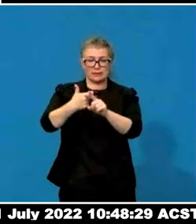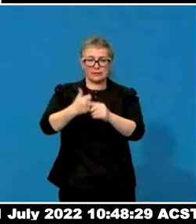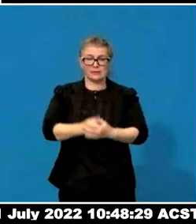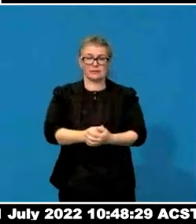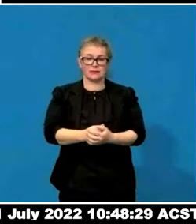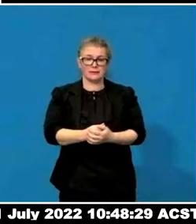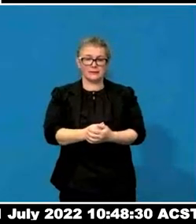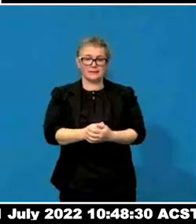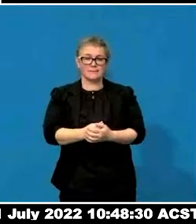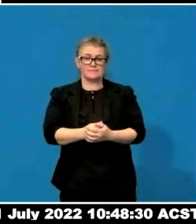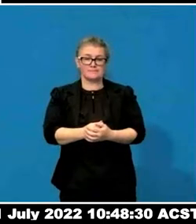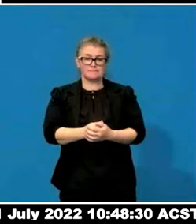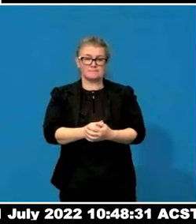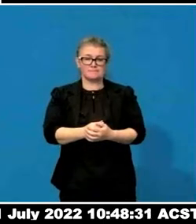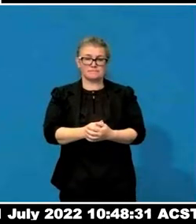tip, east of Darwin.